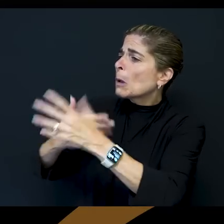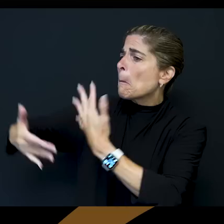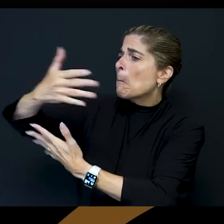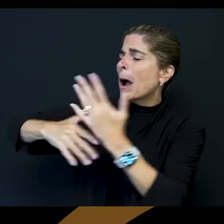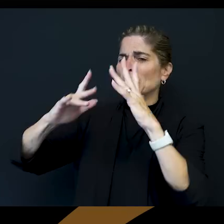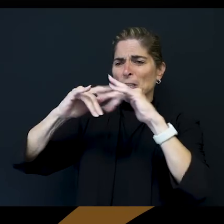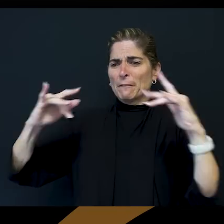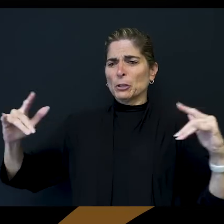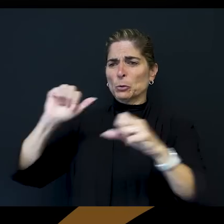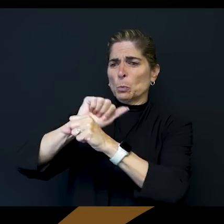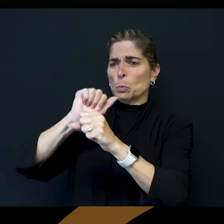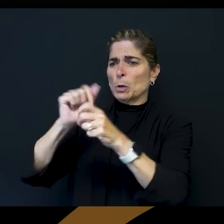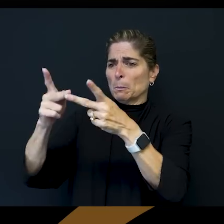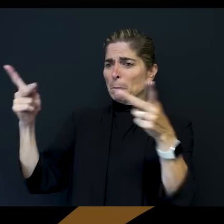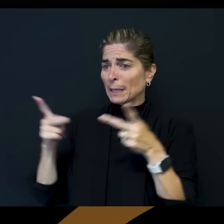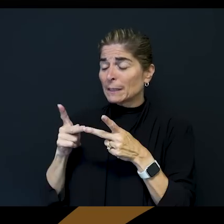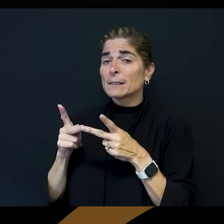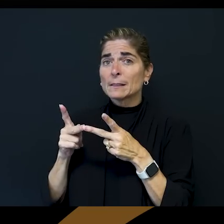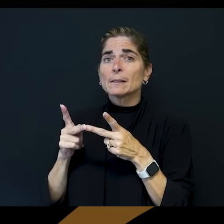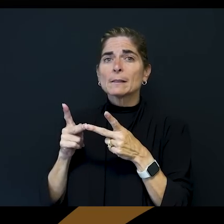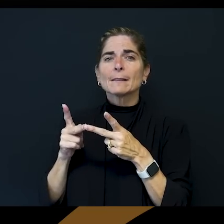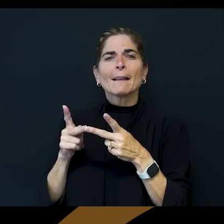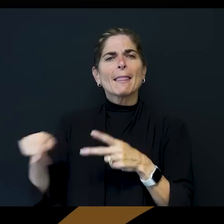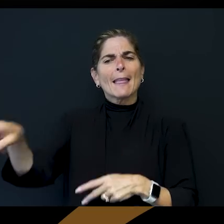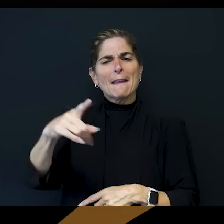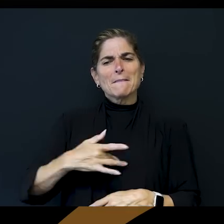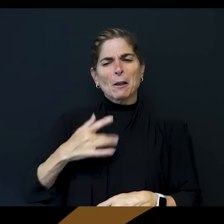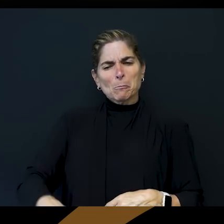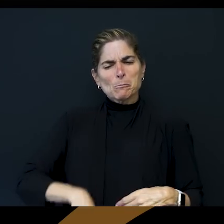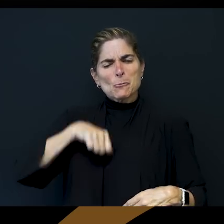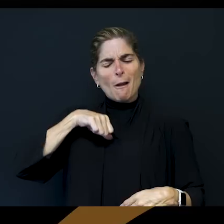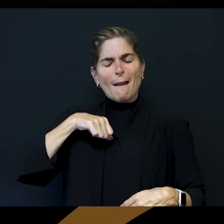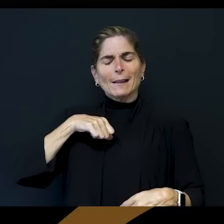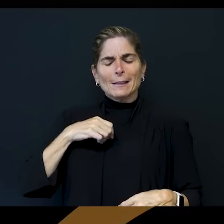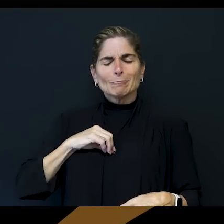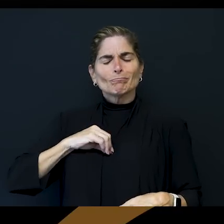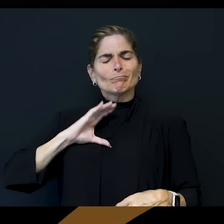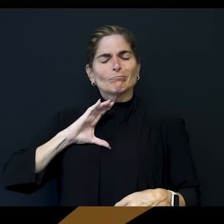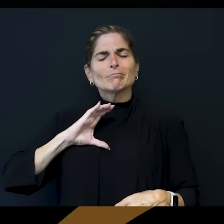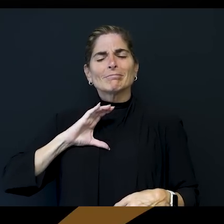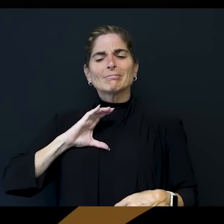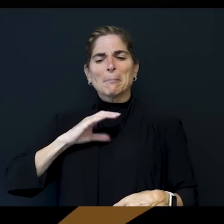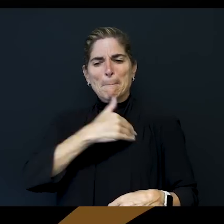And above all, they will feel a prevailing sense of pride that they are members of the disability community